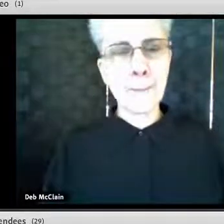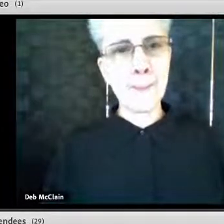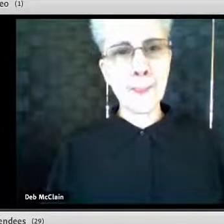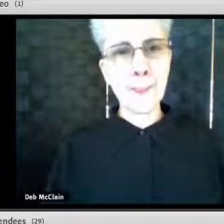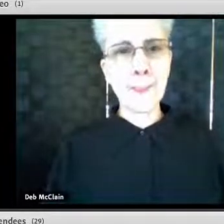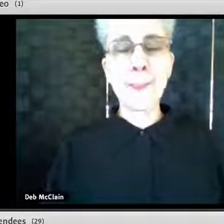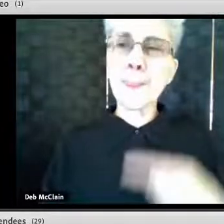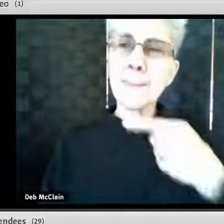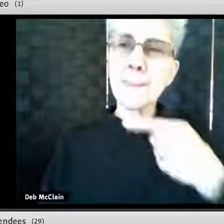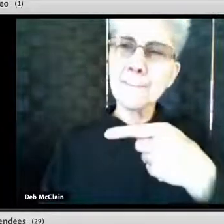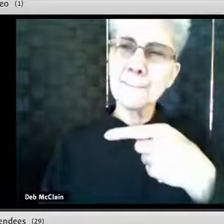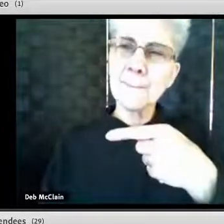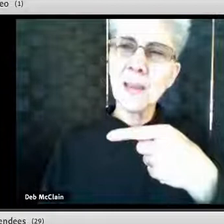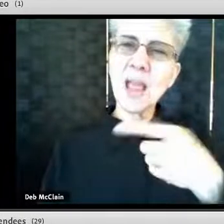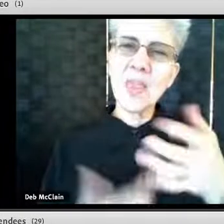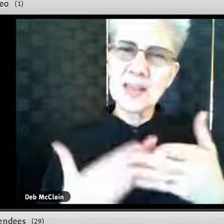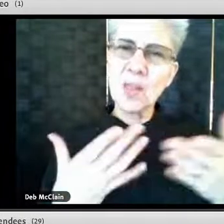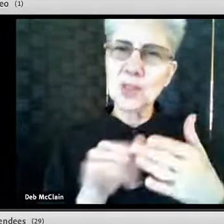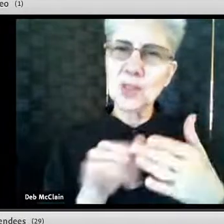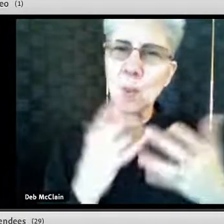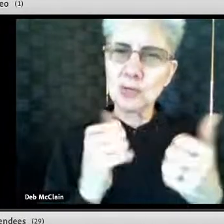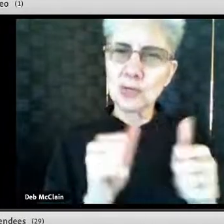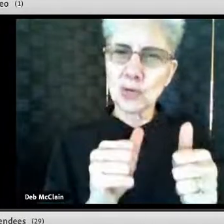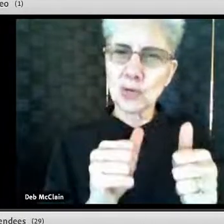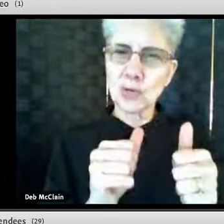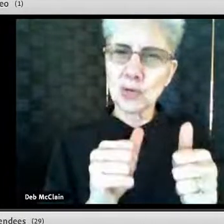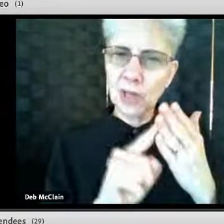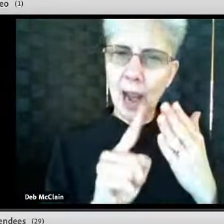So these are the things that you're going to want to track on there.